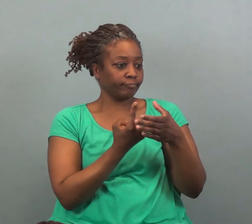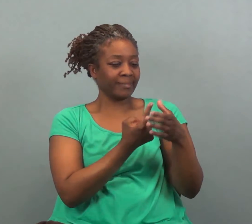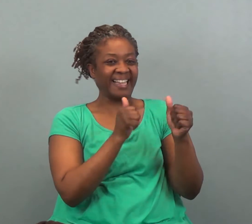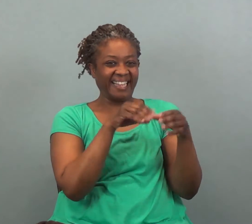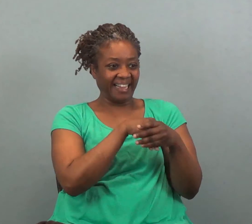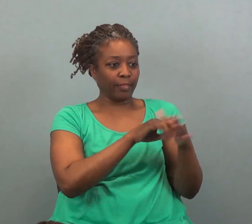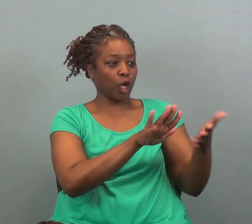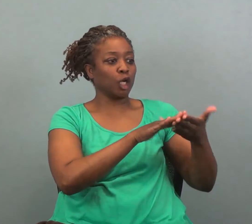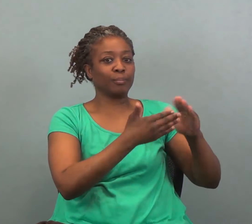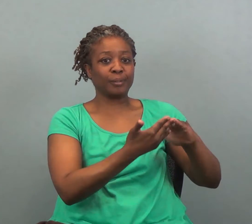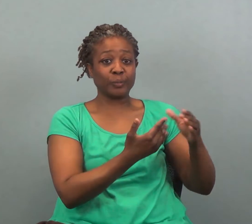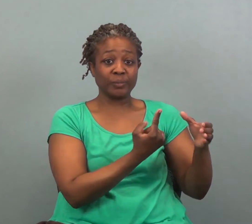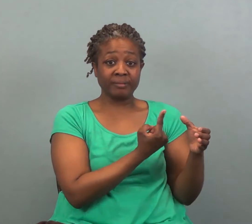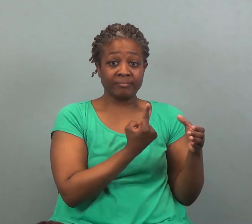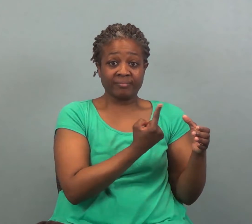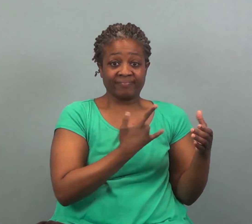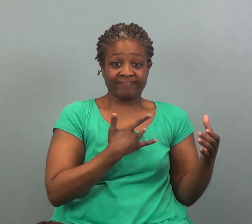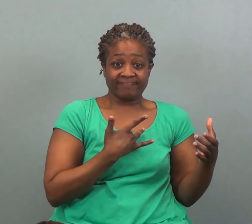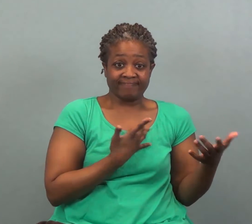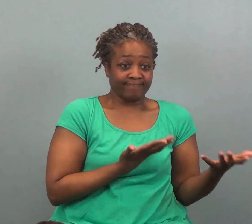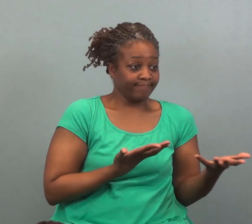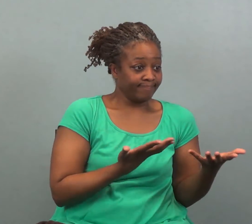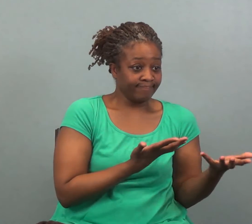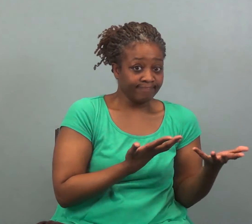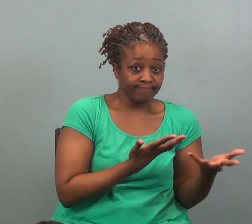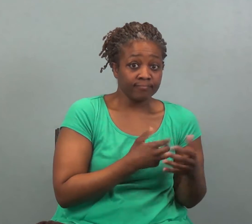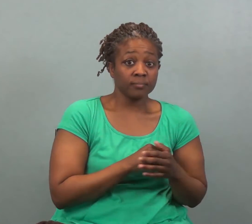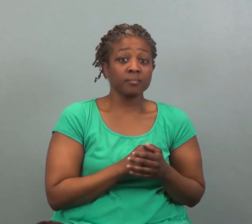even though they're part of the community.